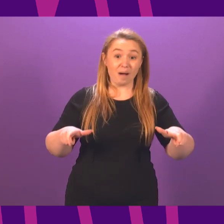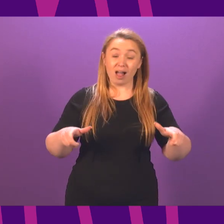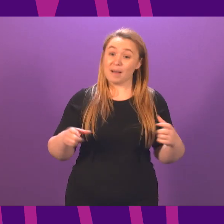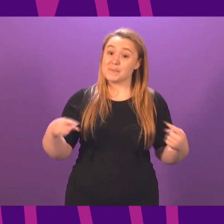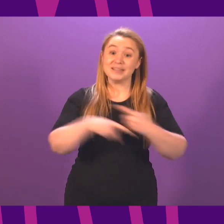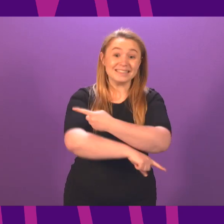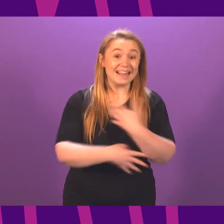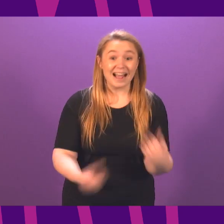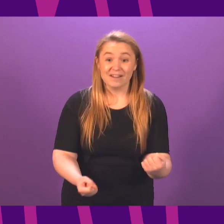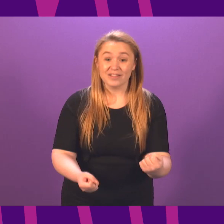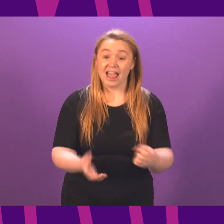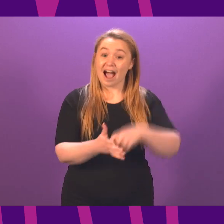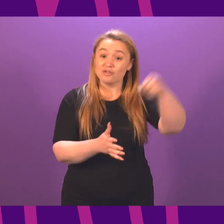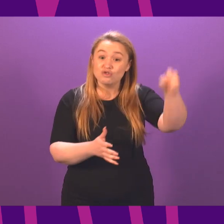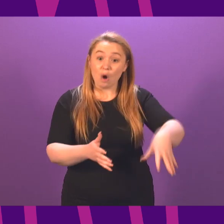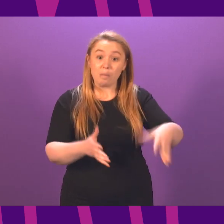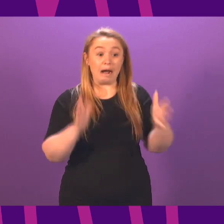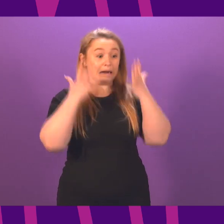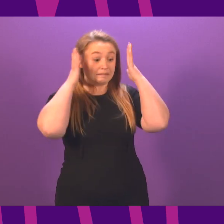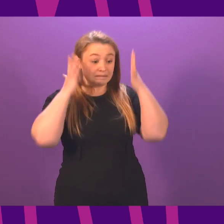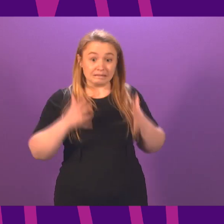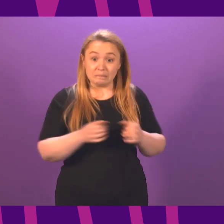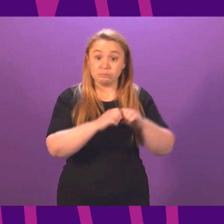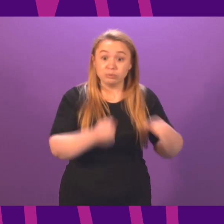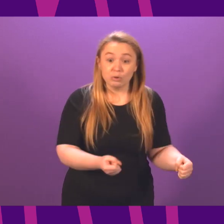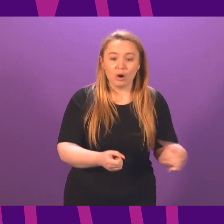vials and they will break, people will make an error in opening them and putting the